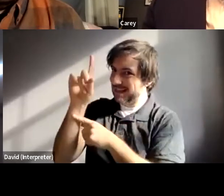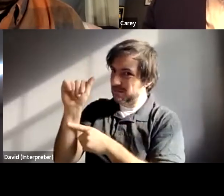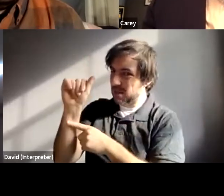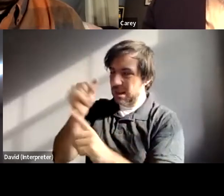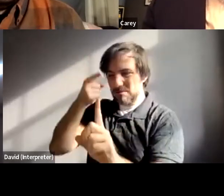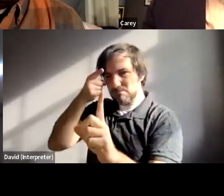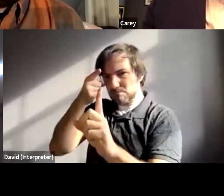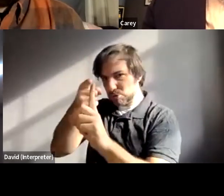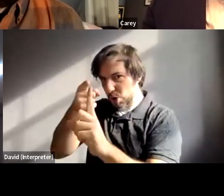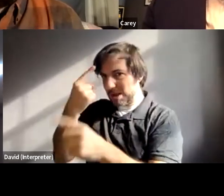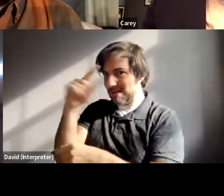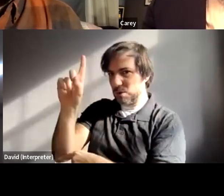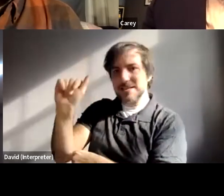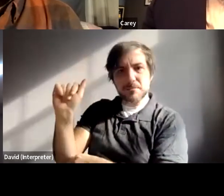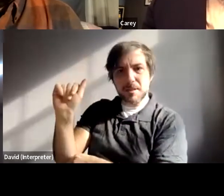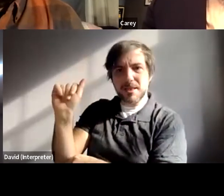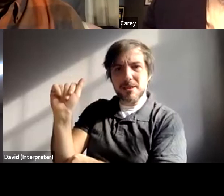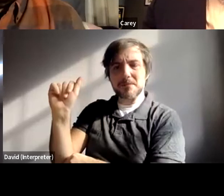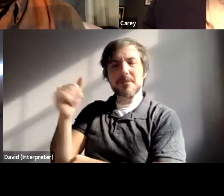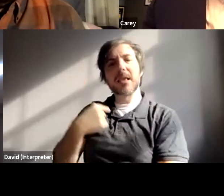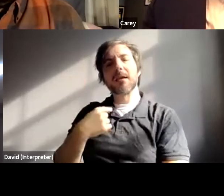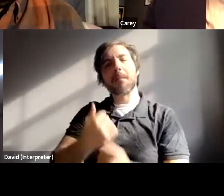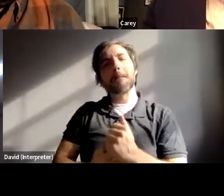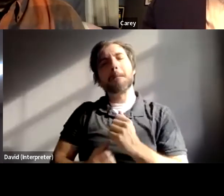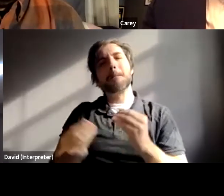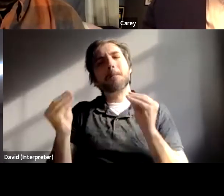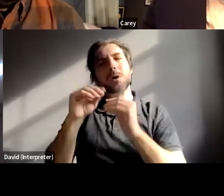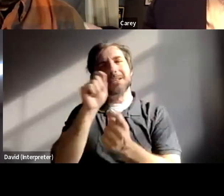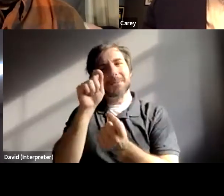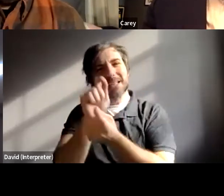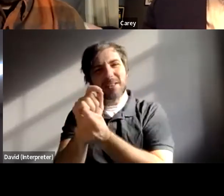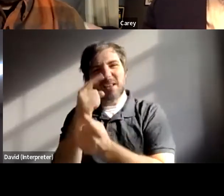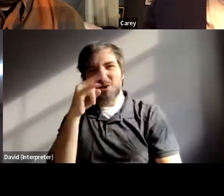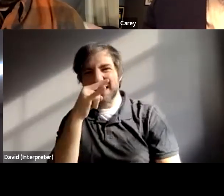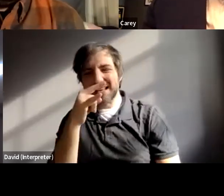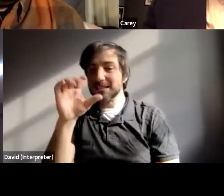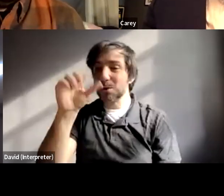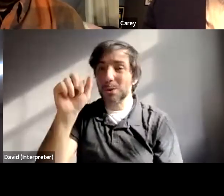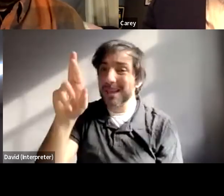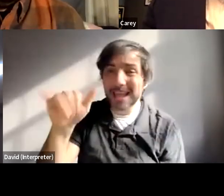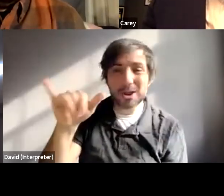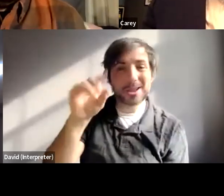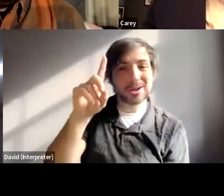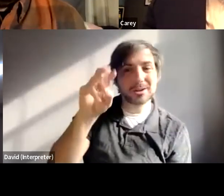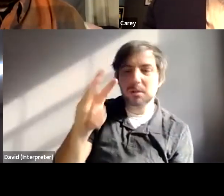Again, I'm more specifically thinking about children , Carey or Drew or anybody. Thank you very much for this